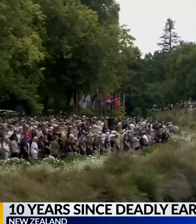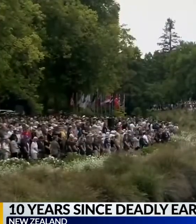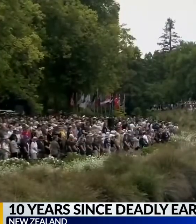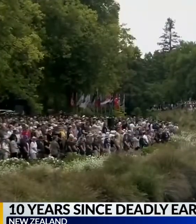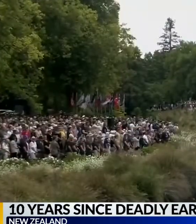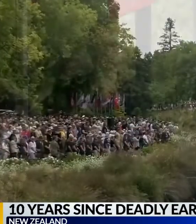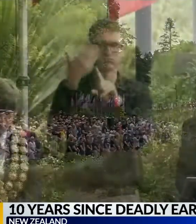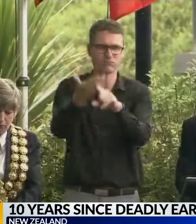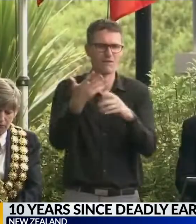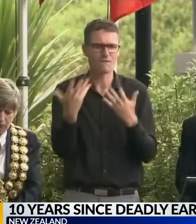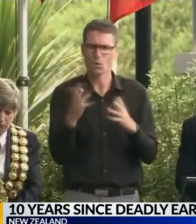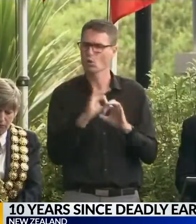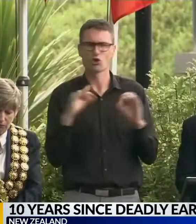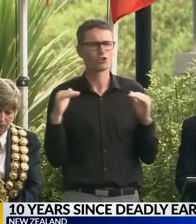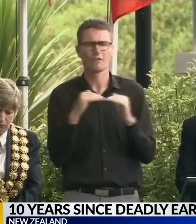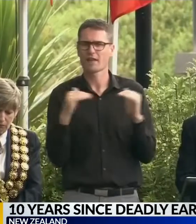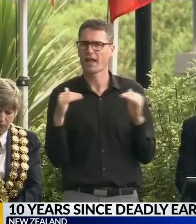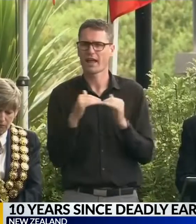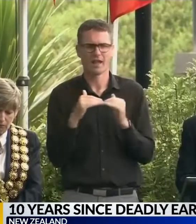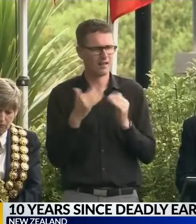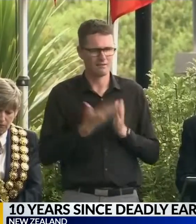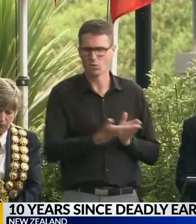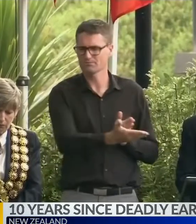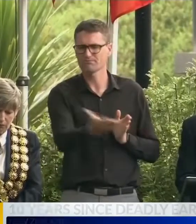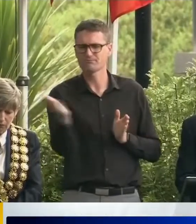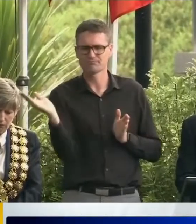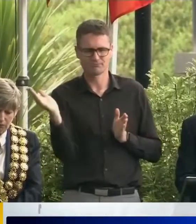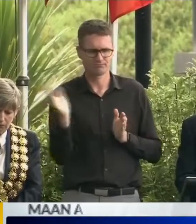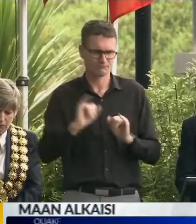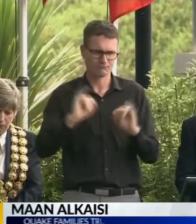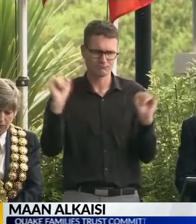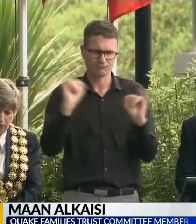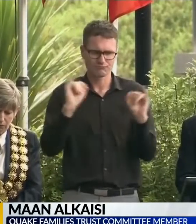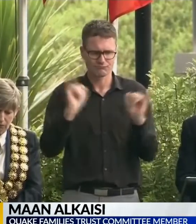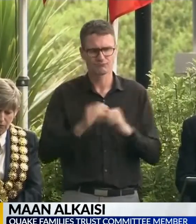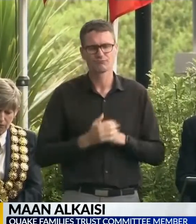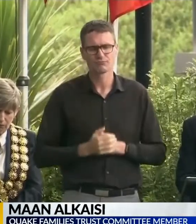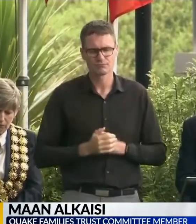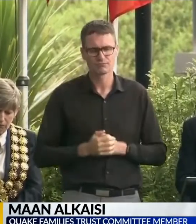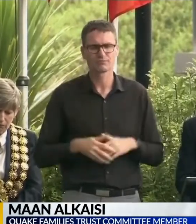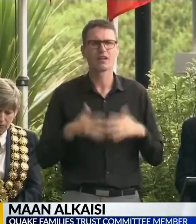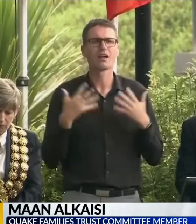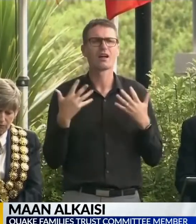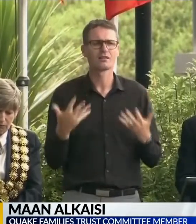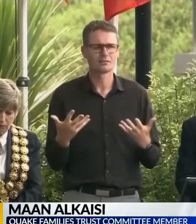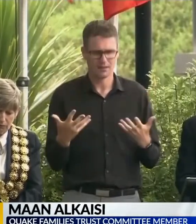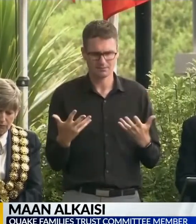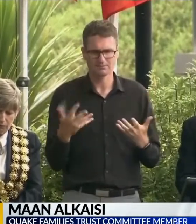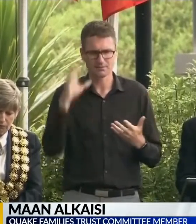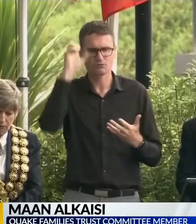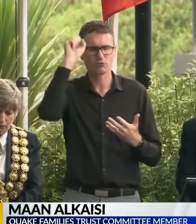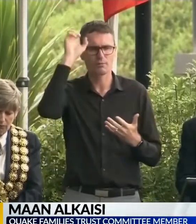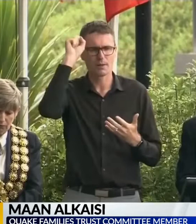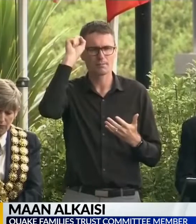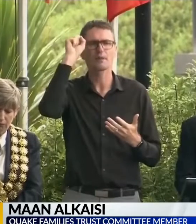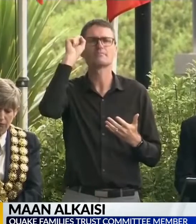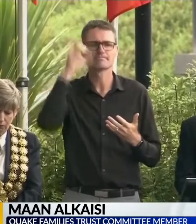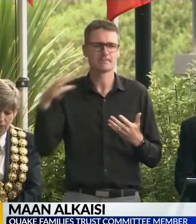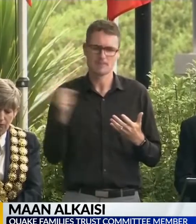THAT KILLED A 185 PEOPLE. HUNDREDS WENT TO THE OUTDOOR SERVICE, WHICH IS STILL REBUILDING THEIR IN CHRIST CHURCH FROM THAT MAGNITUDE. 6.3 QUAKE THAT DESTROYED MUCH OF THE DOWNTOWN